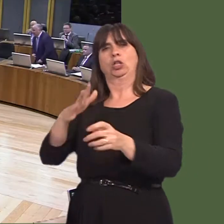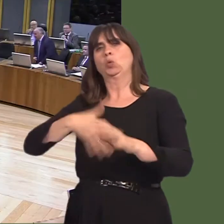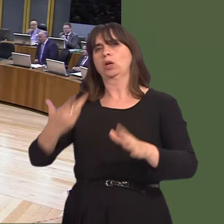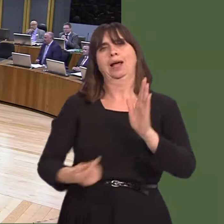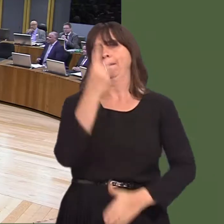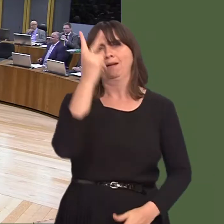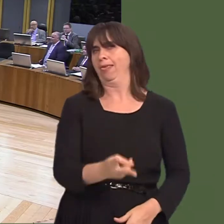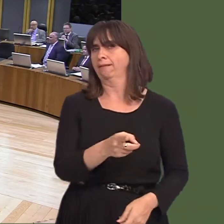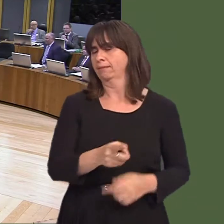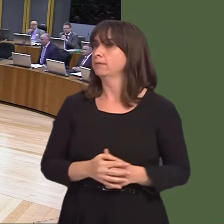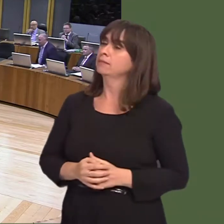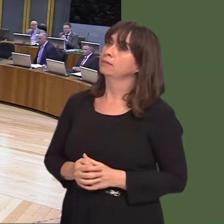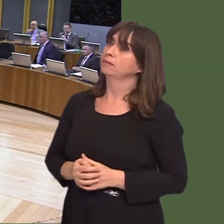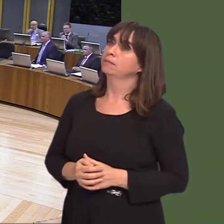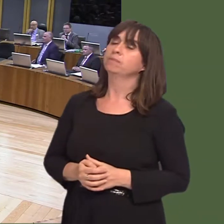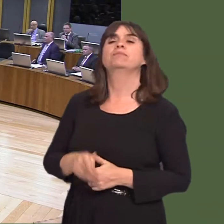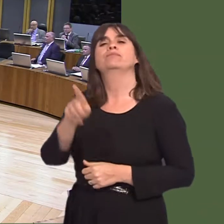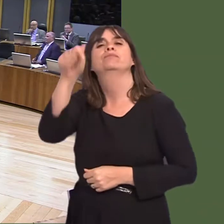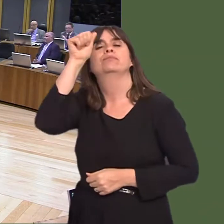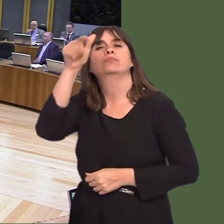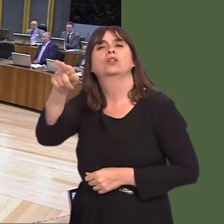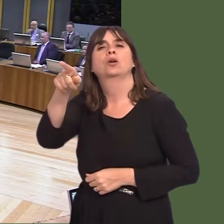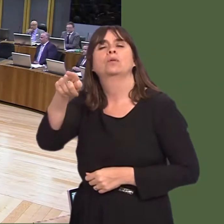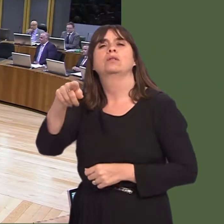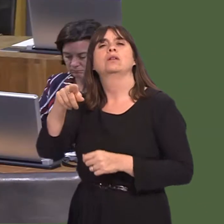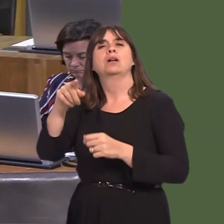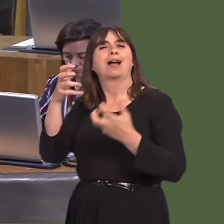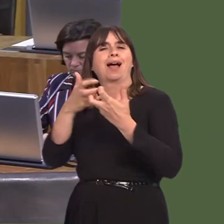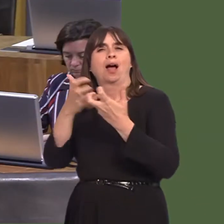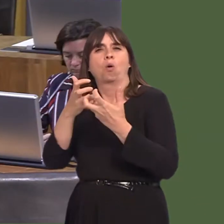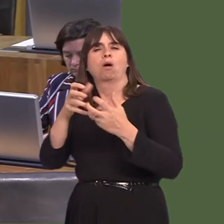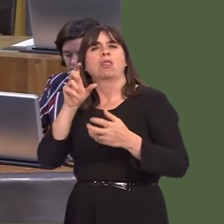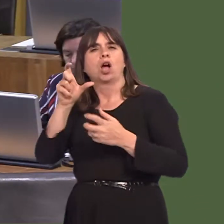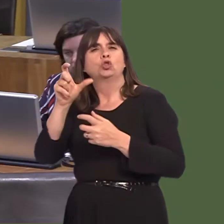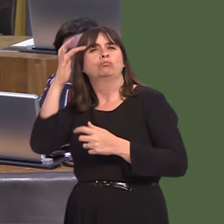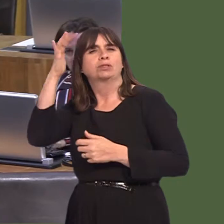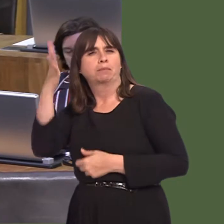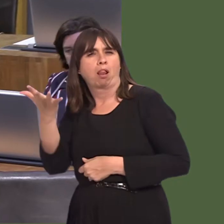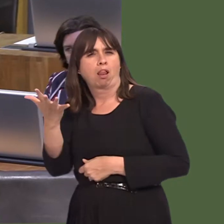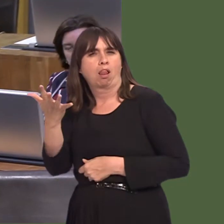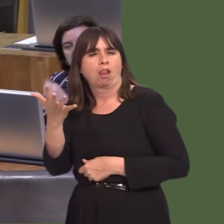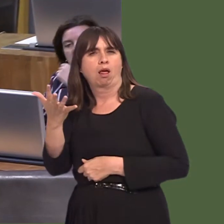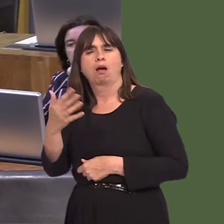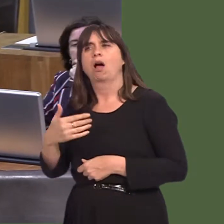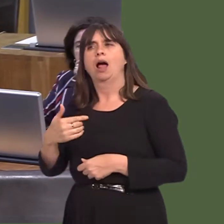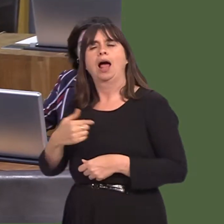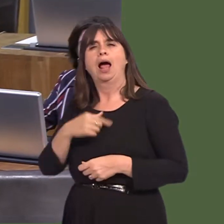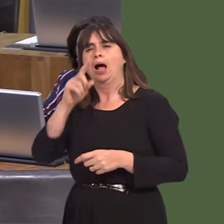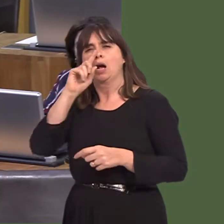Carwyn Jones AM: Well, the leader of the opposition will be aware of the Carltona principle and the way that operates, but it wouldn't be right for me to prejudge a full response.